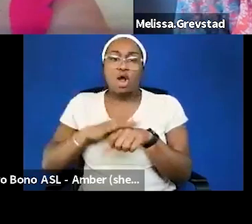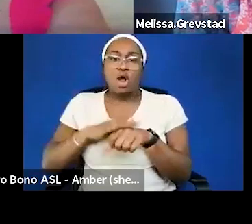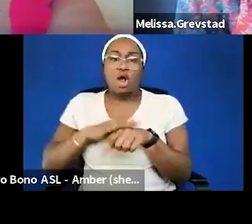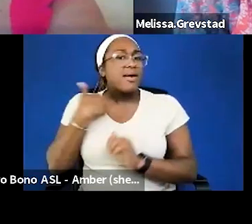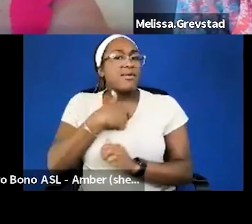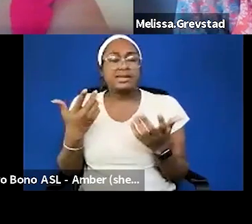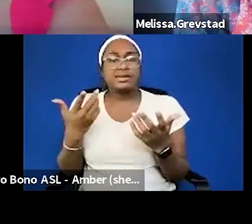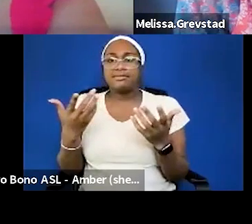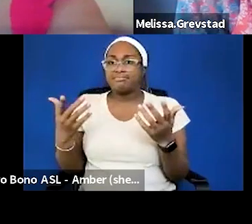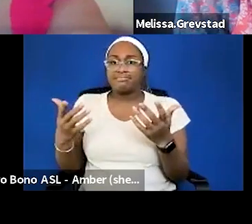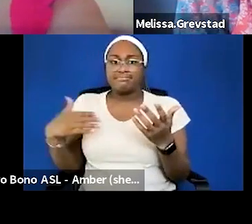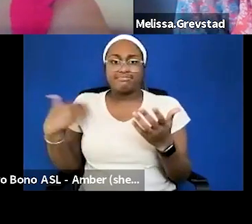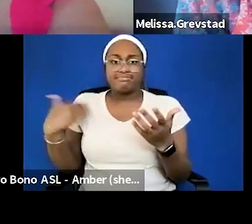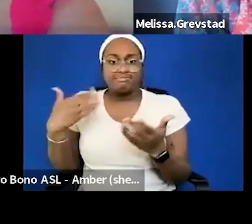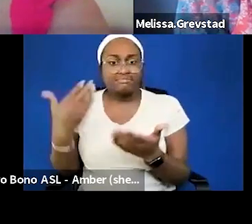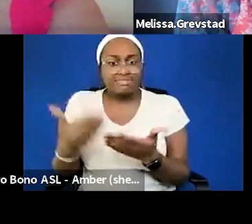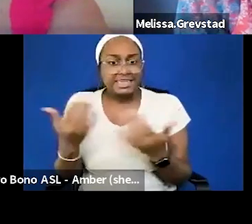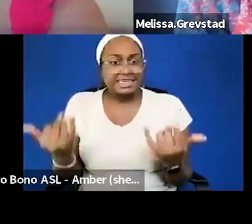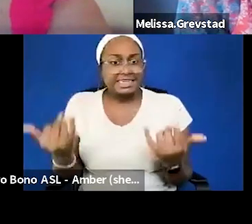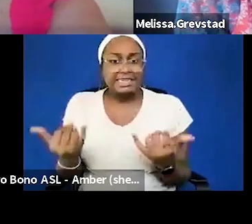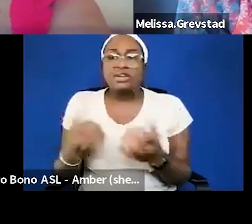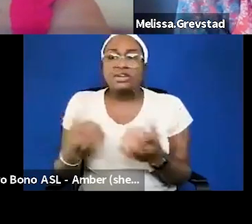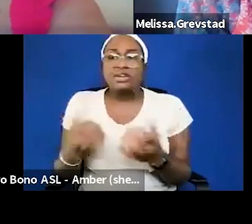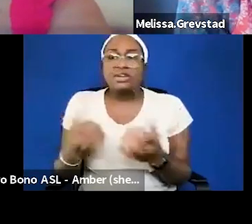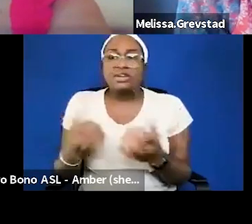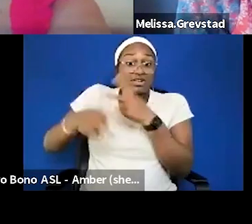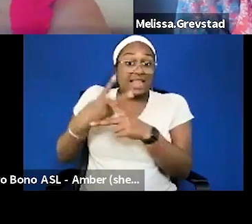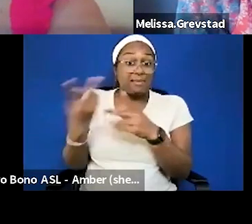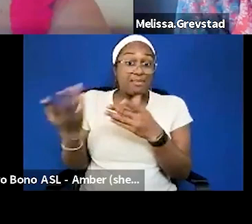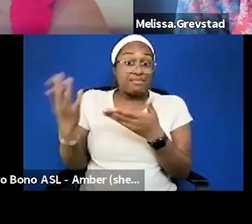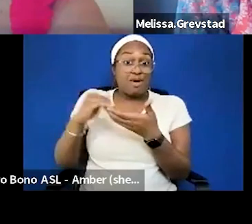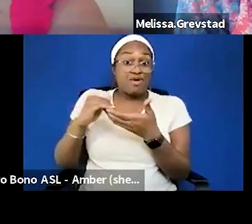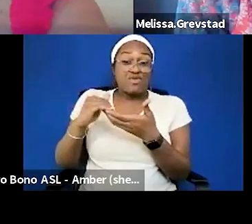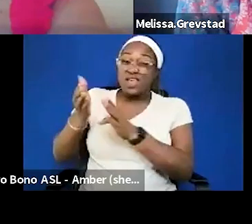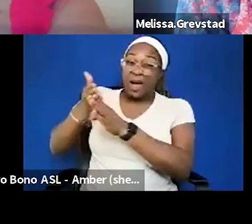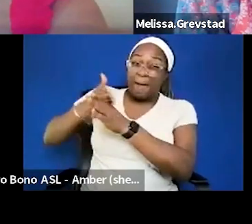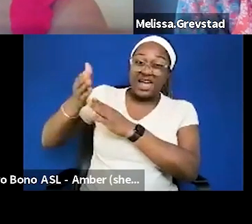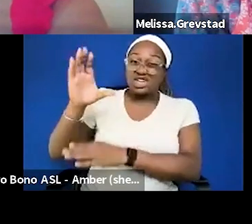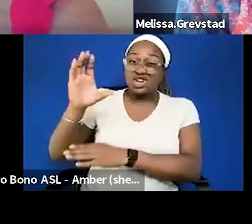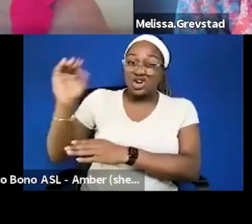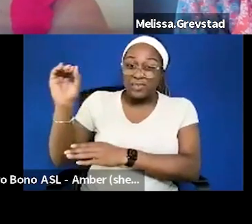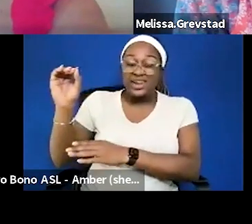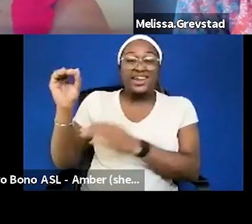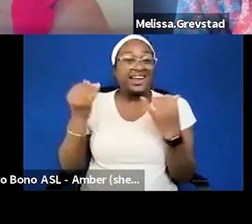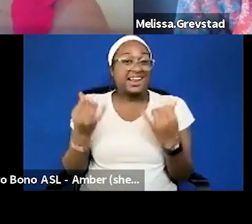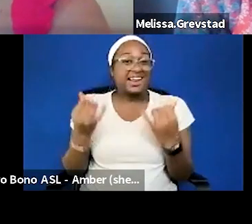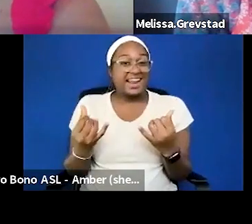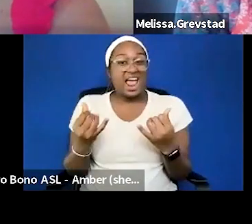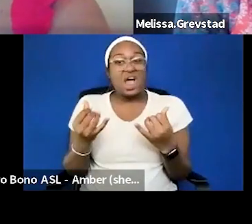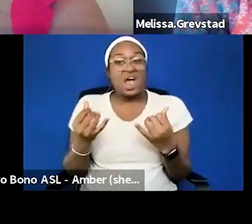This is a first of its kind partnership between a major corporation and any organization that we know of.